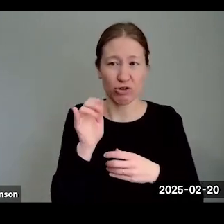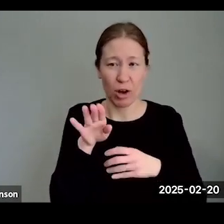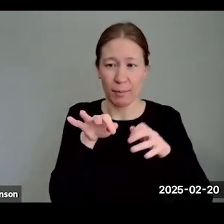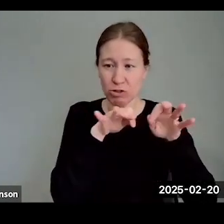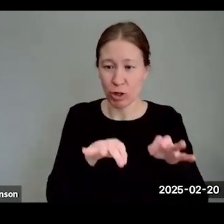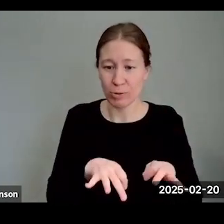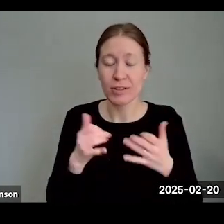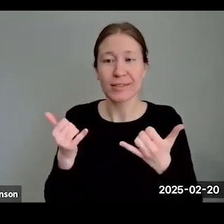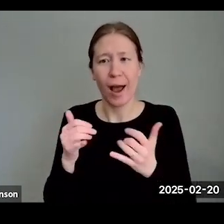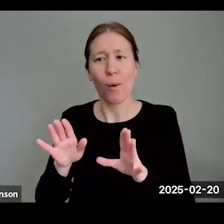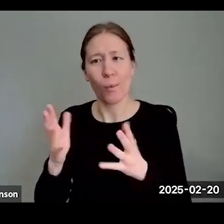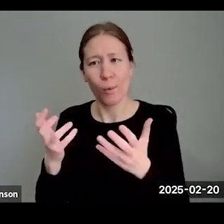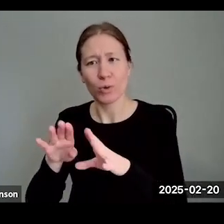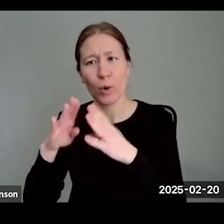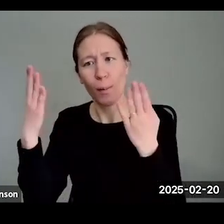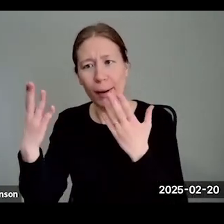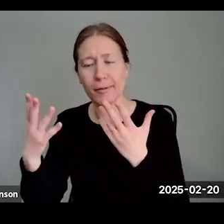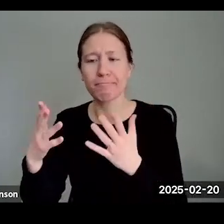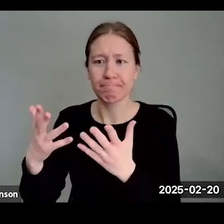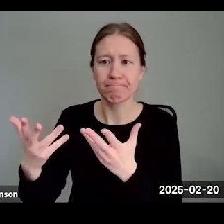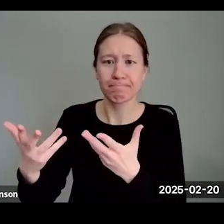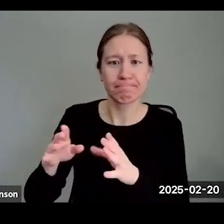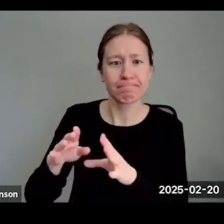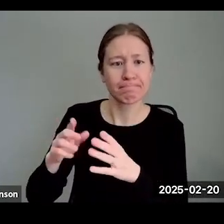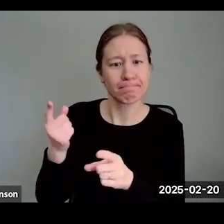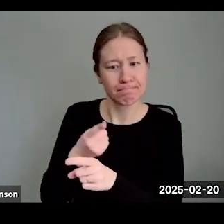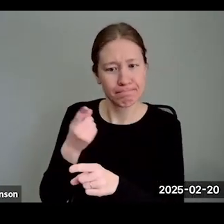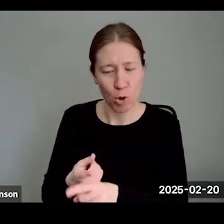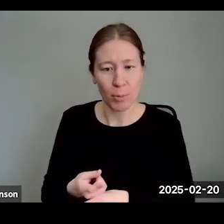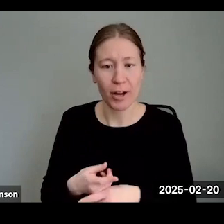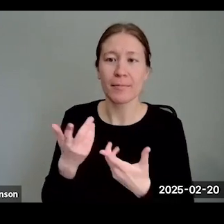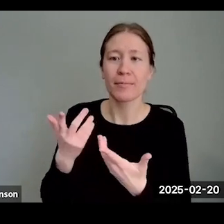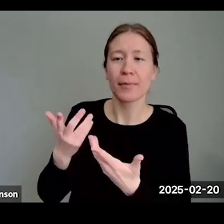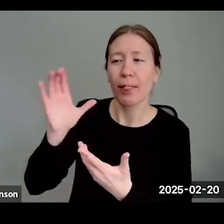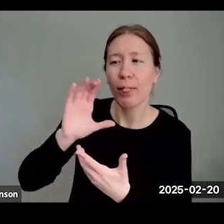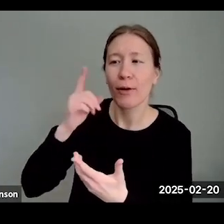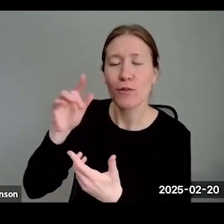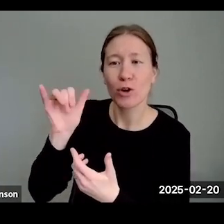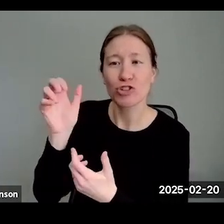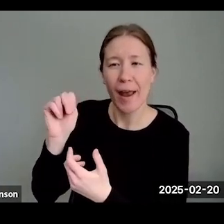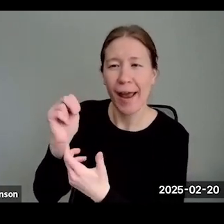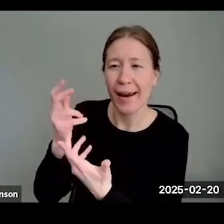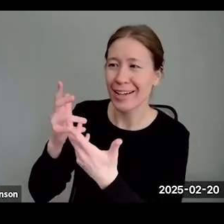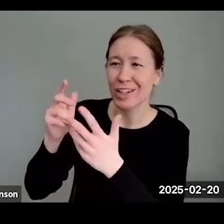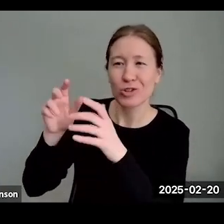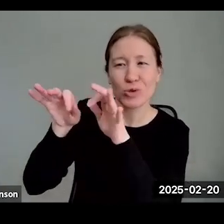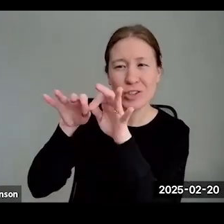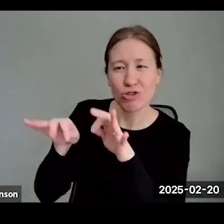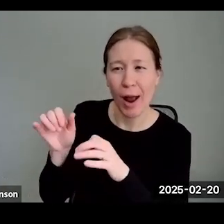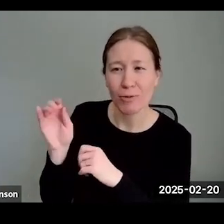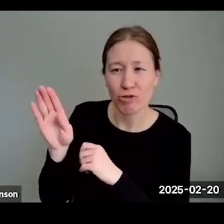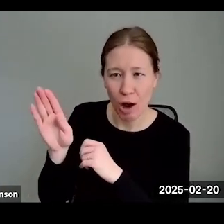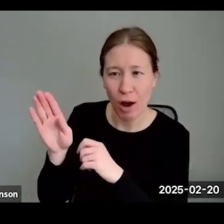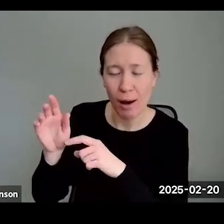about how to describe the job tasks. It was explained that it can be useful to describe the desired outcome of work,